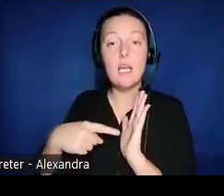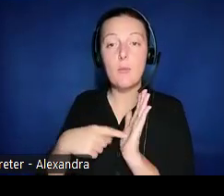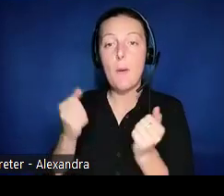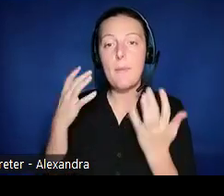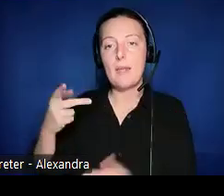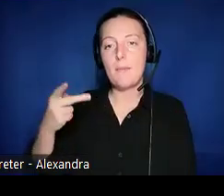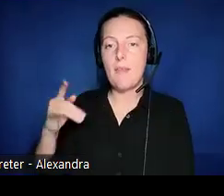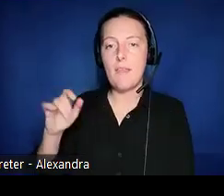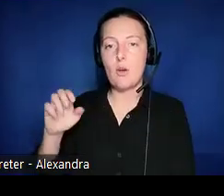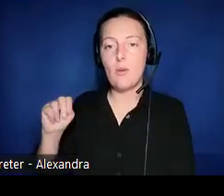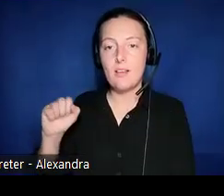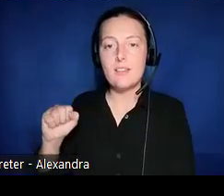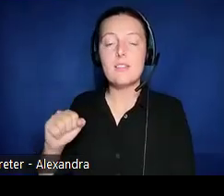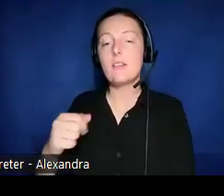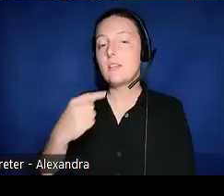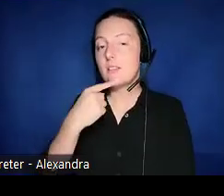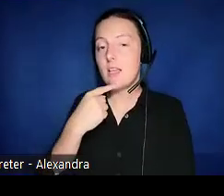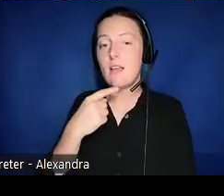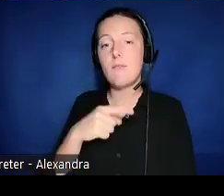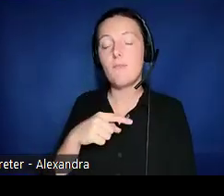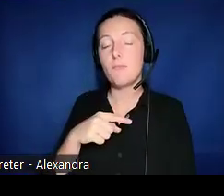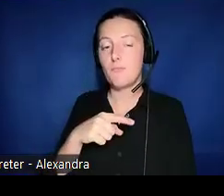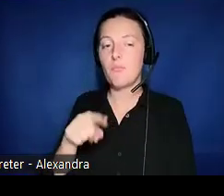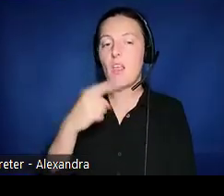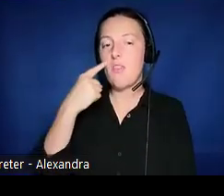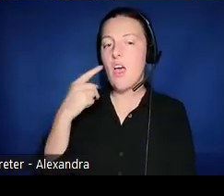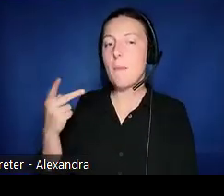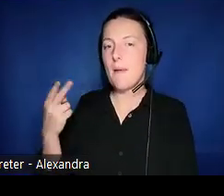uh that Pythagoras could talk to cattle and like actual I mean anyone can talk to cattle but that